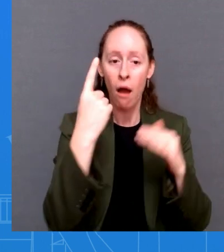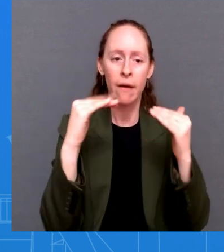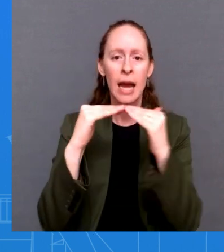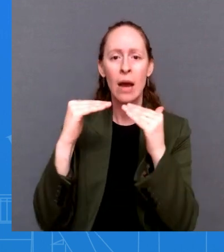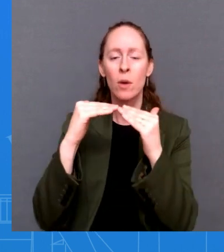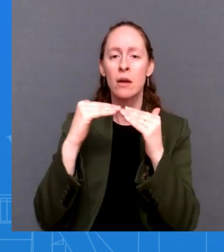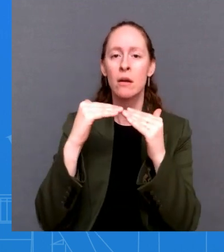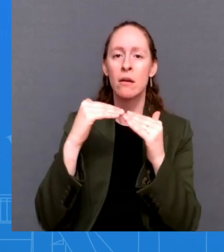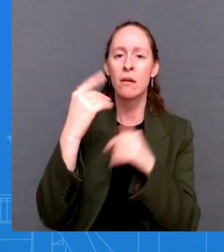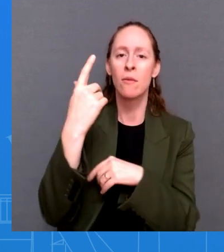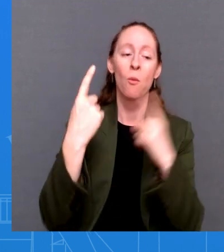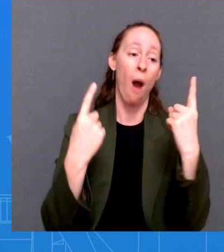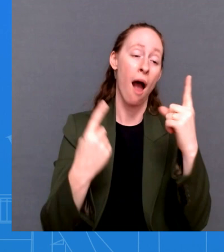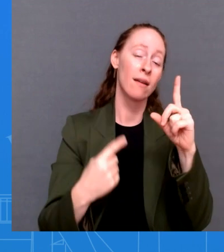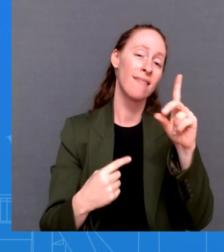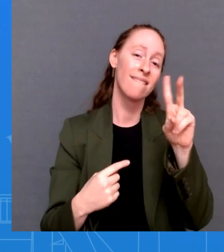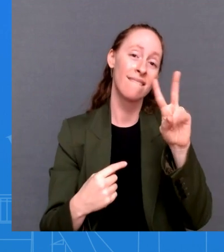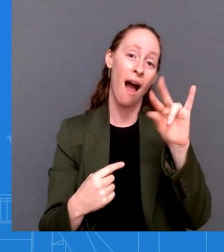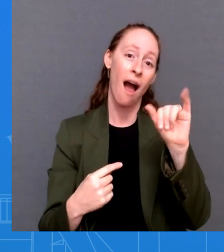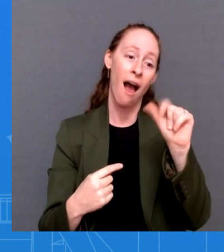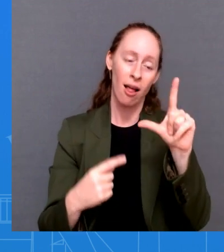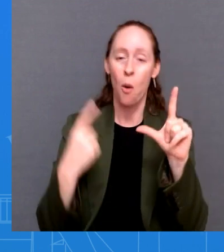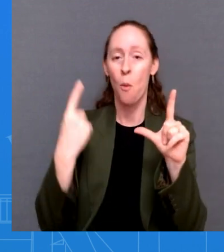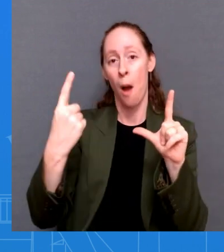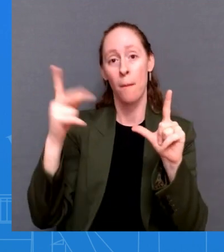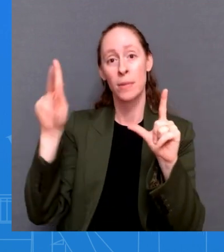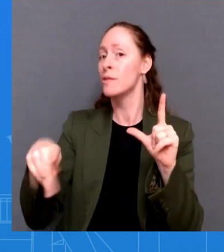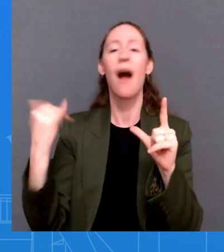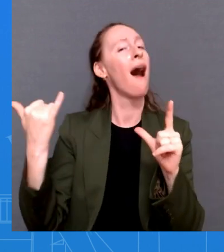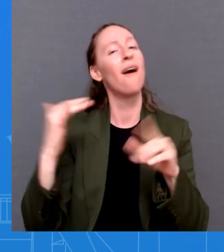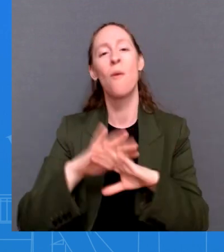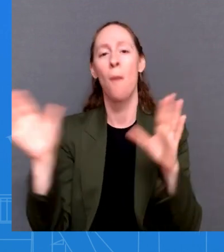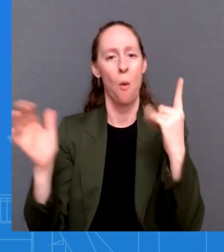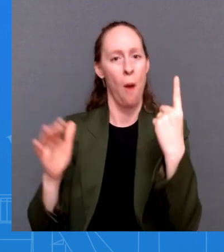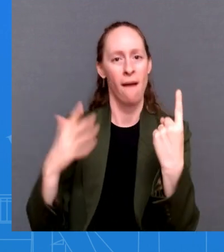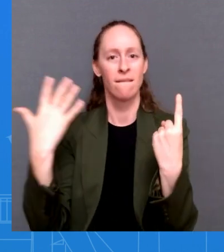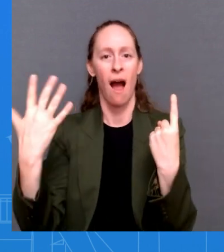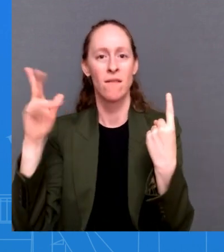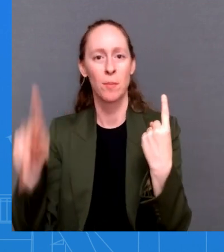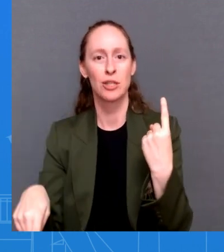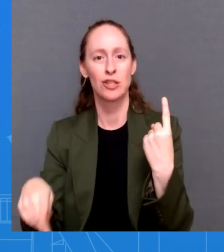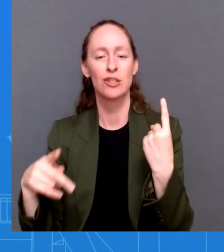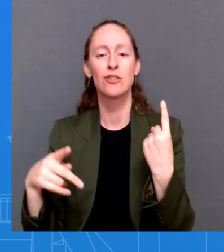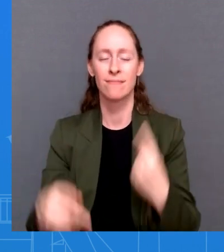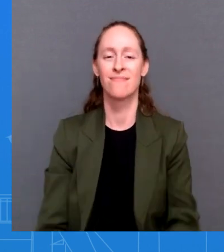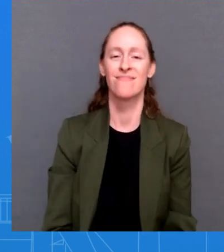which represents up to 940,000 doses using the intradermal vaccination method